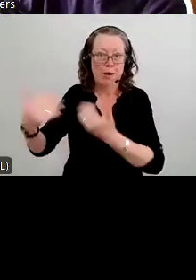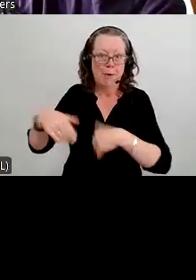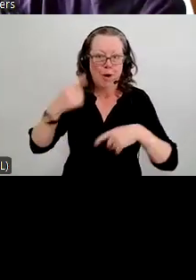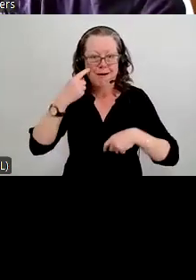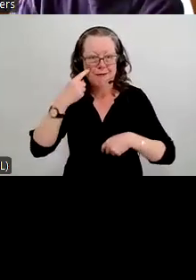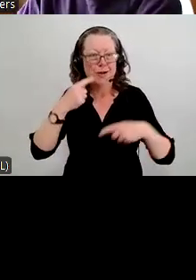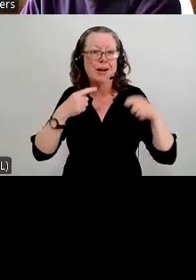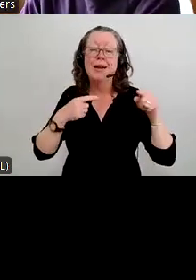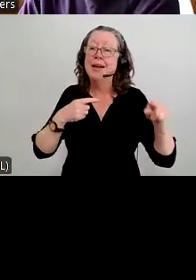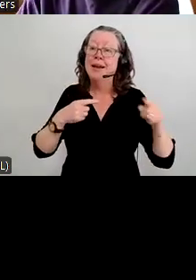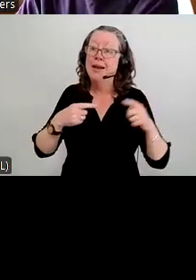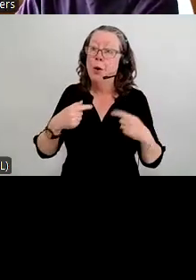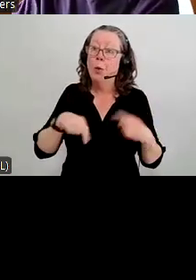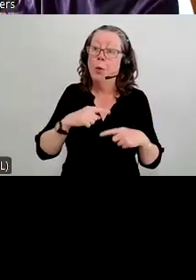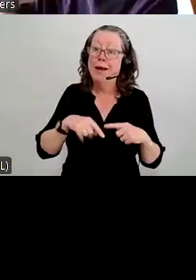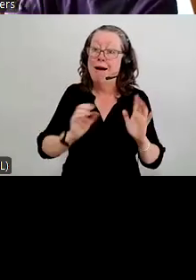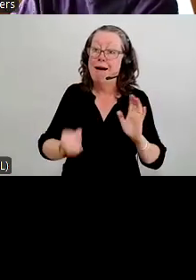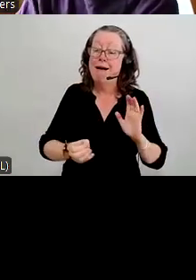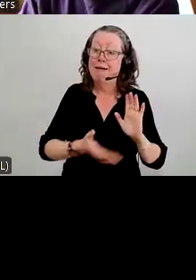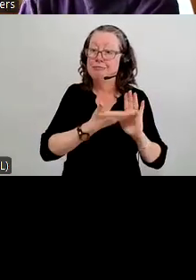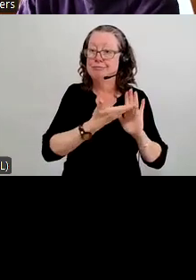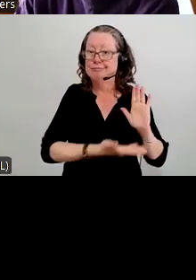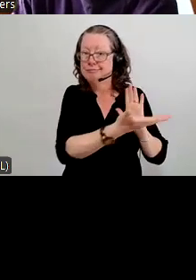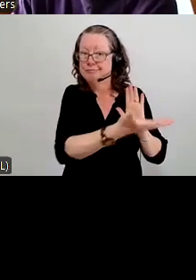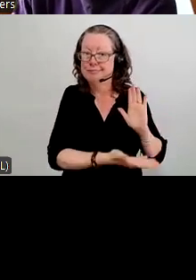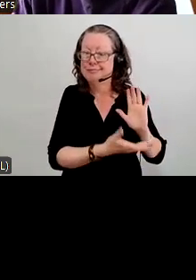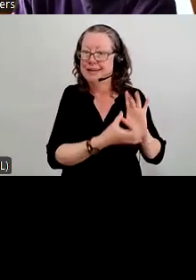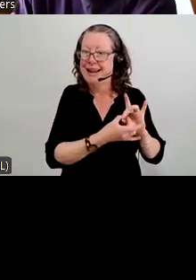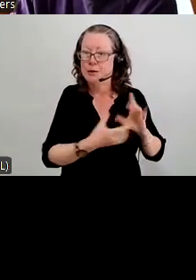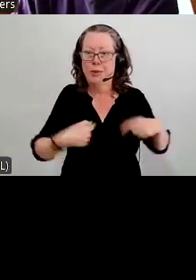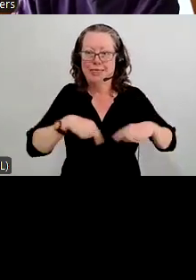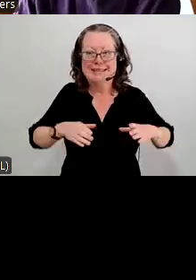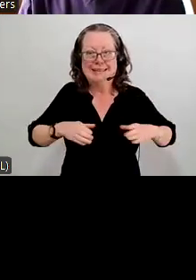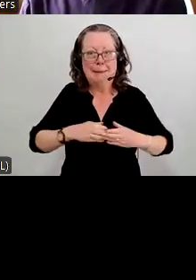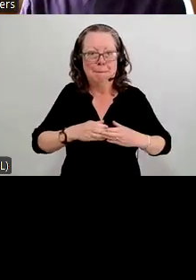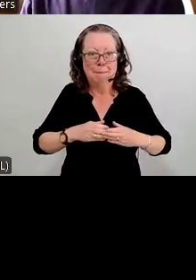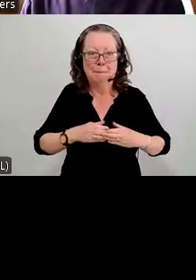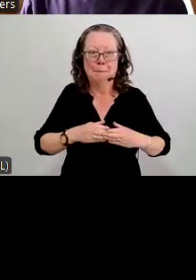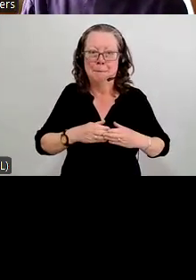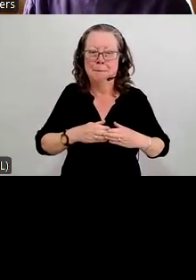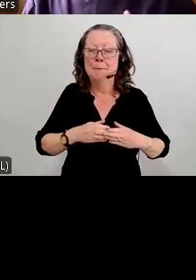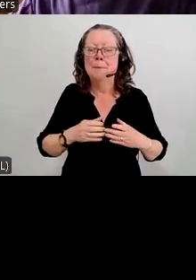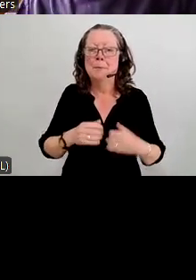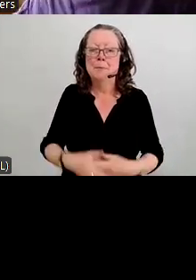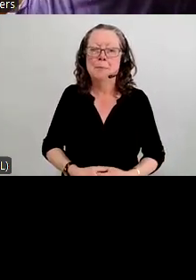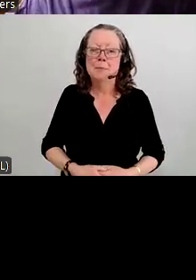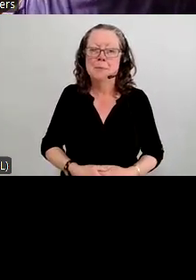Please follow us on there and all the other places you see. A final question for you. You've come along.